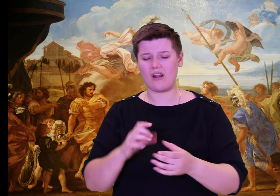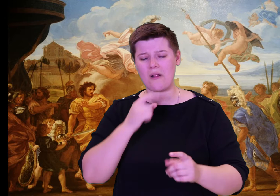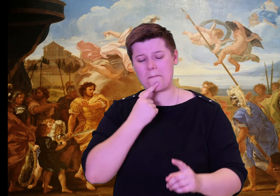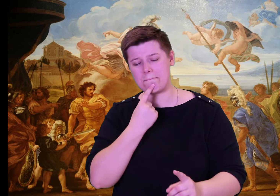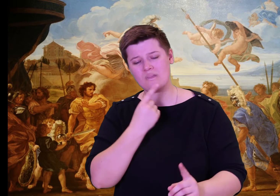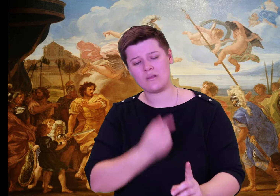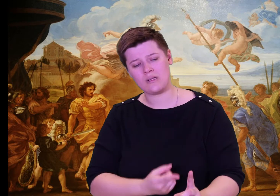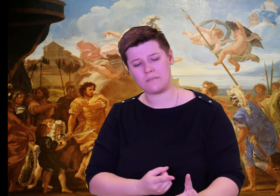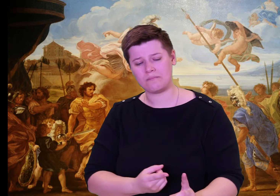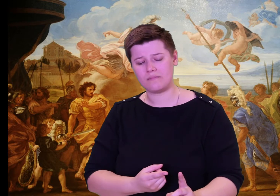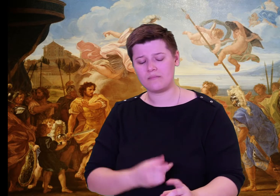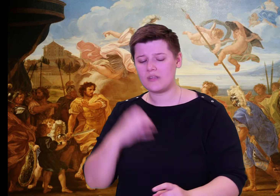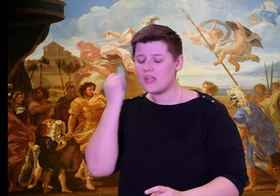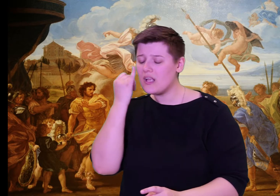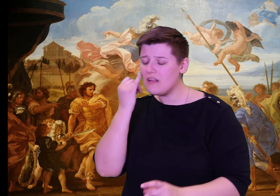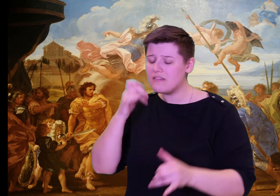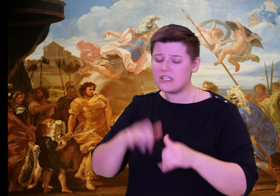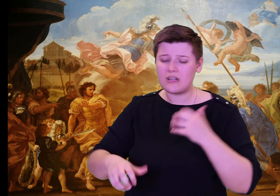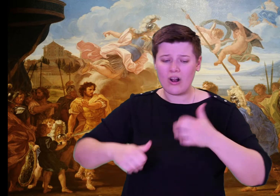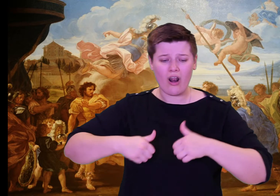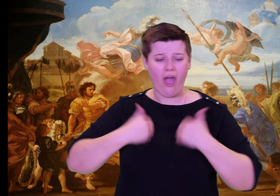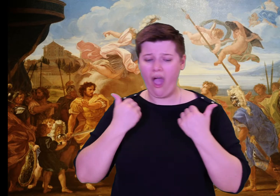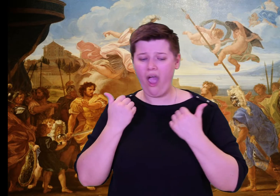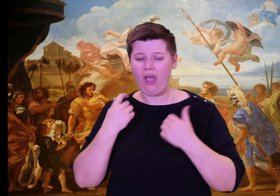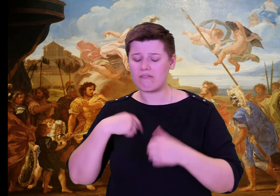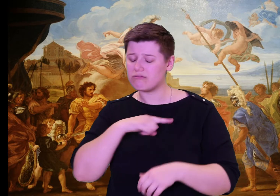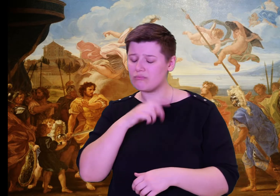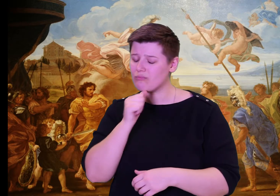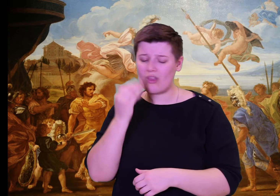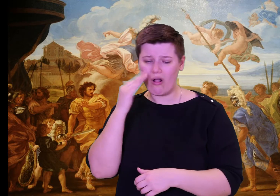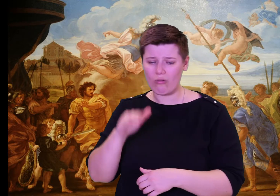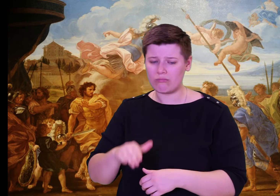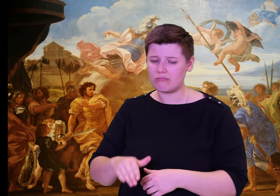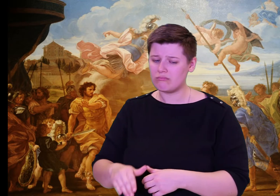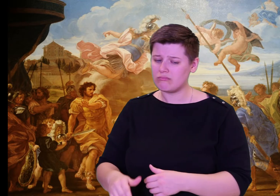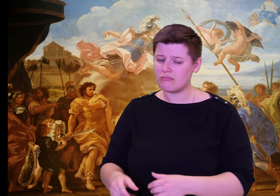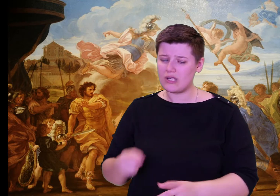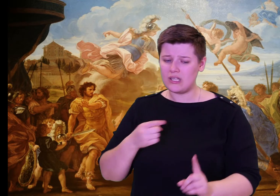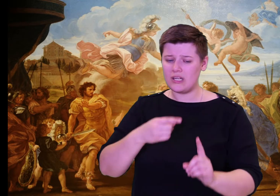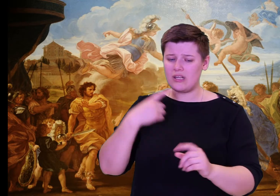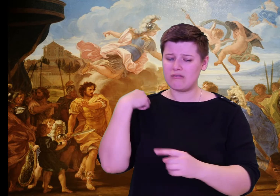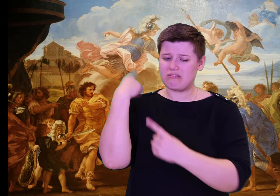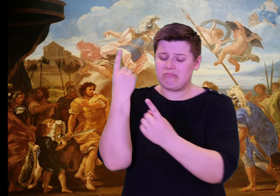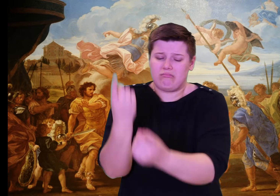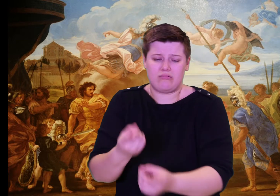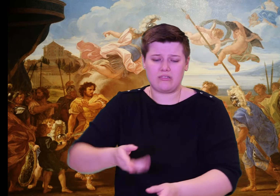I cannot eat or sleep, since no one labored like him--Odysseus.